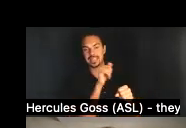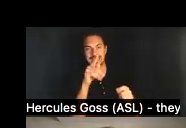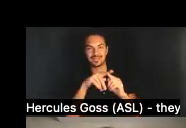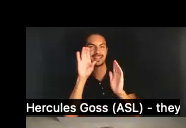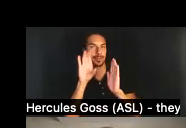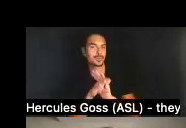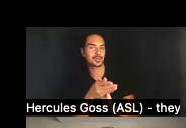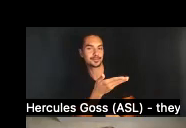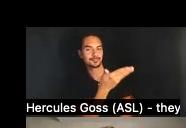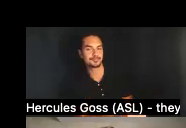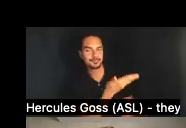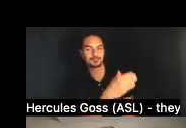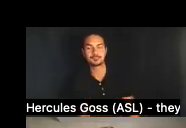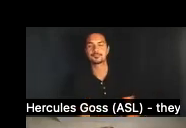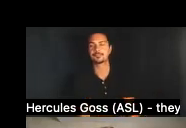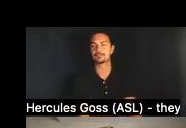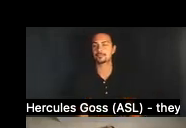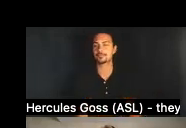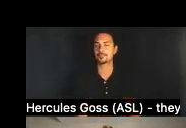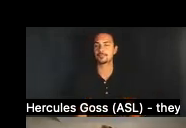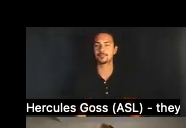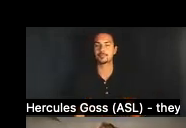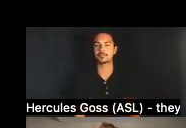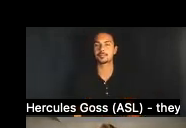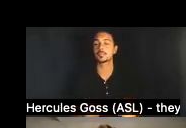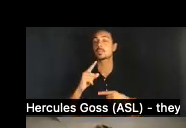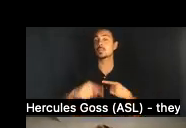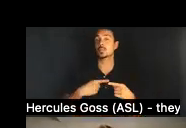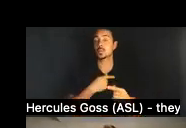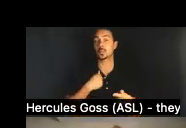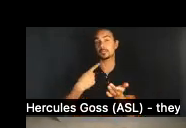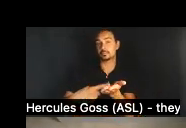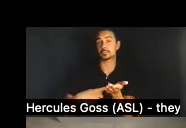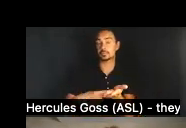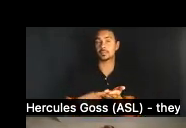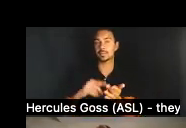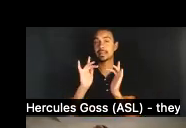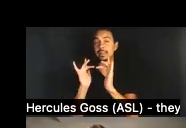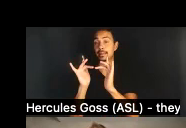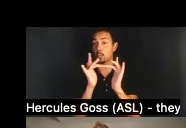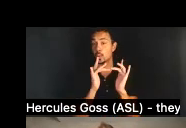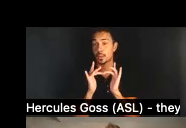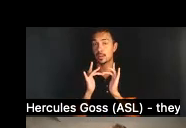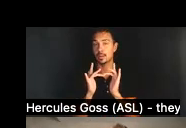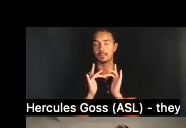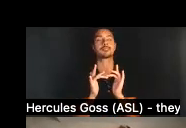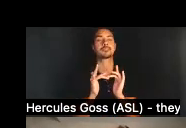Anyway, those are the slides you will see today! So, you know, we talk about networking,